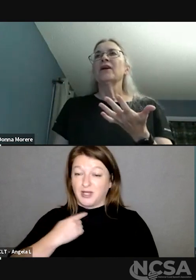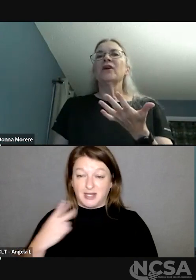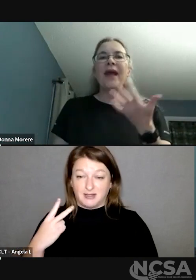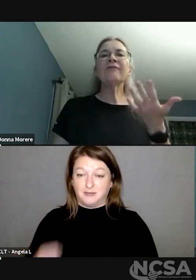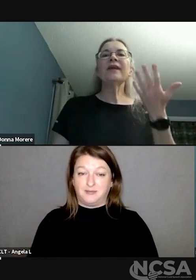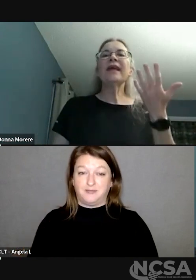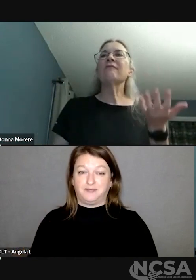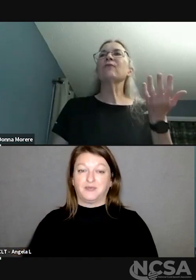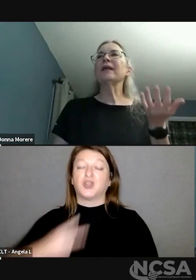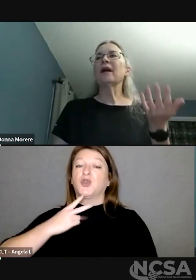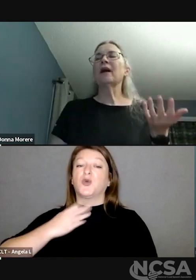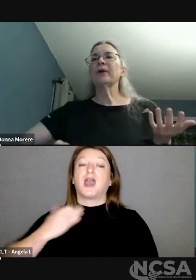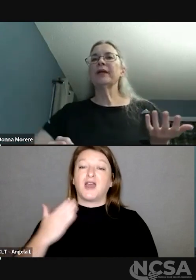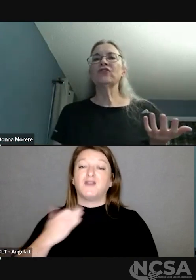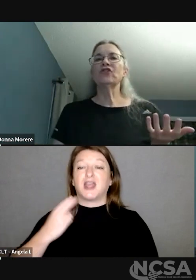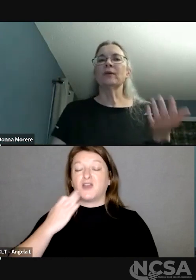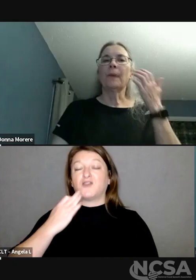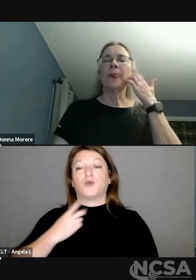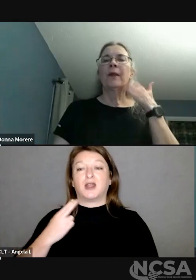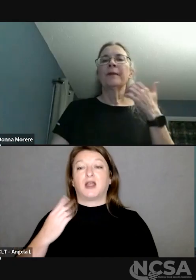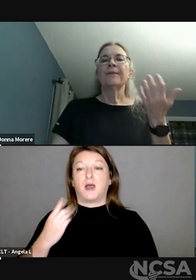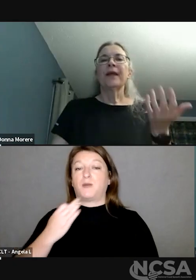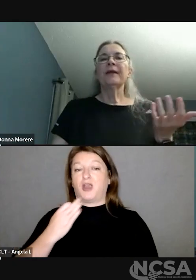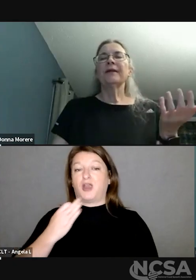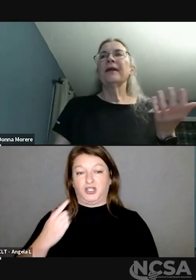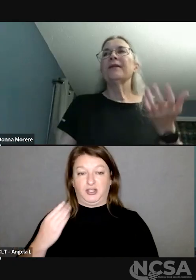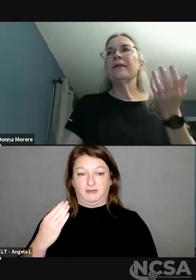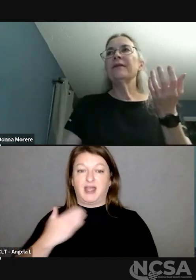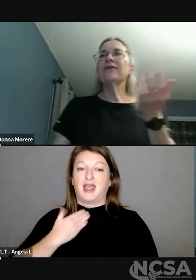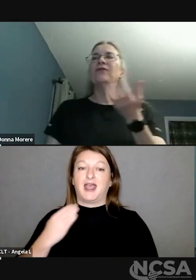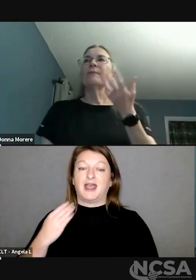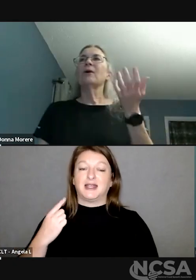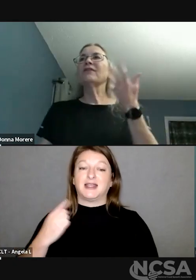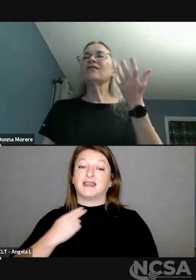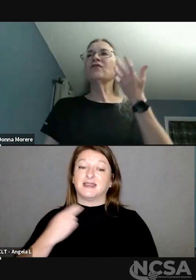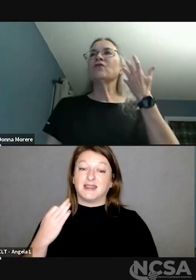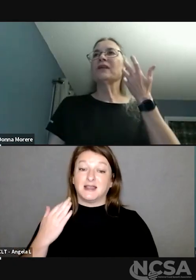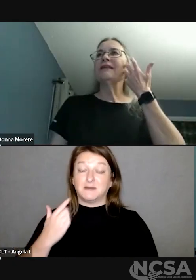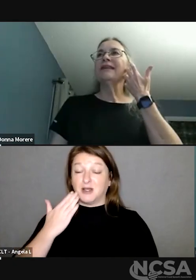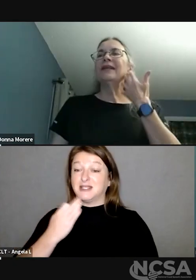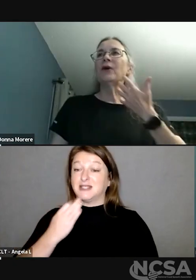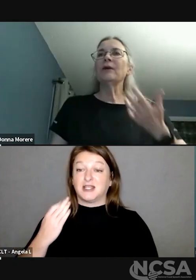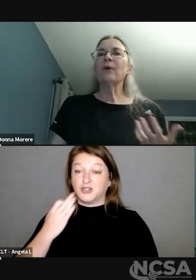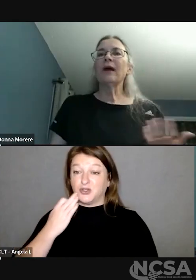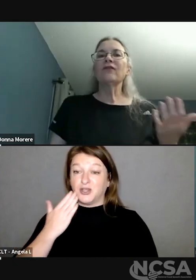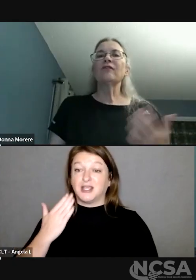You have to have reading comprehension, and this multi-sensory decoding process is